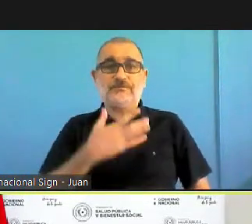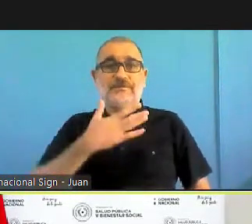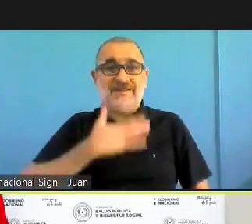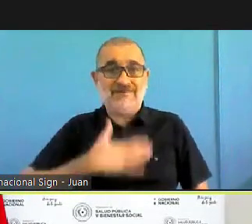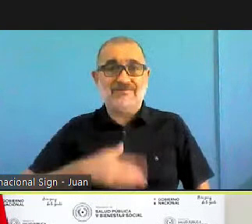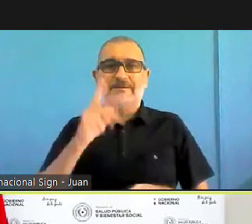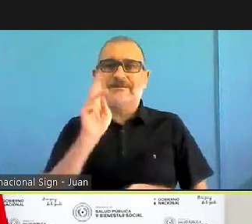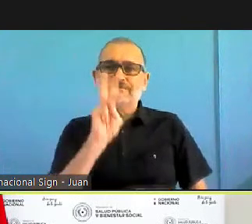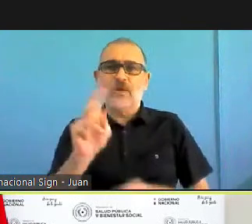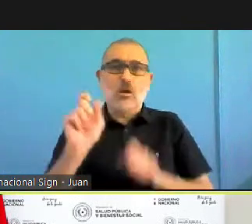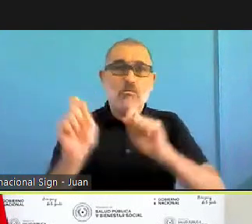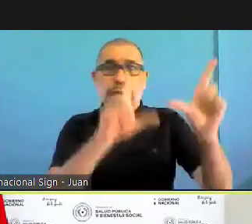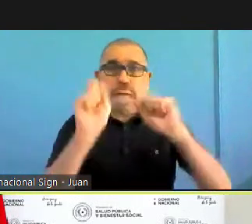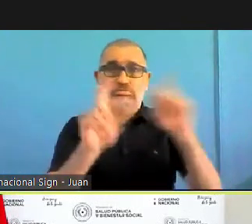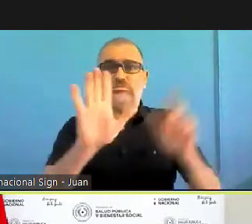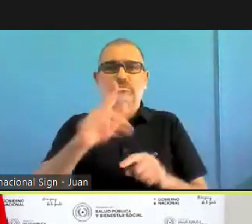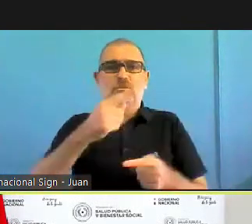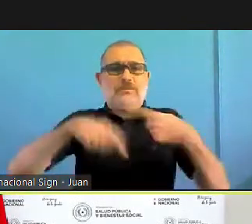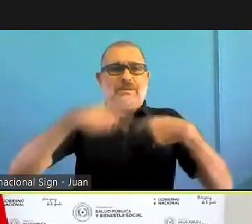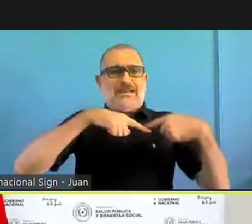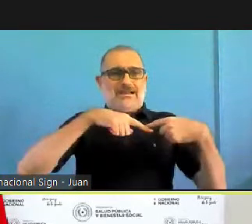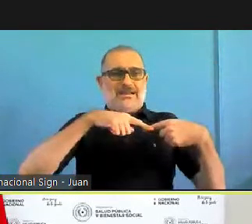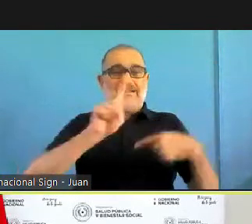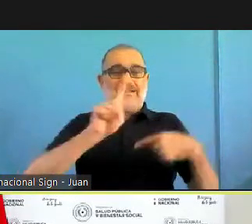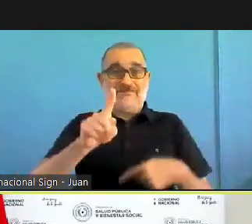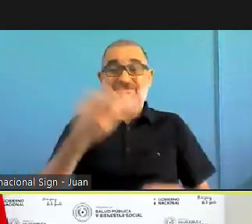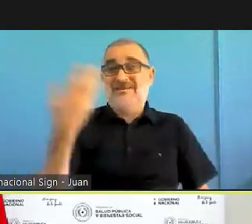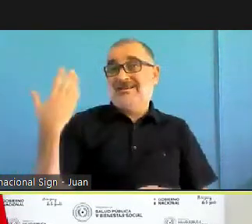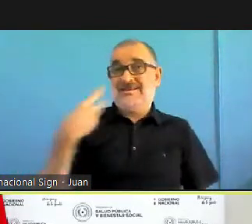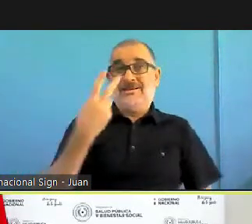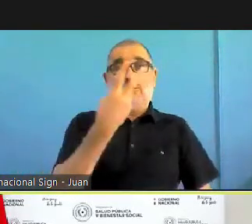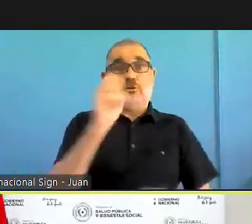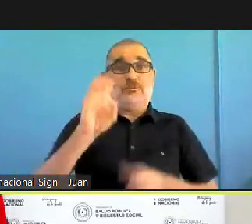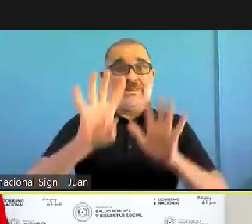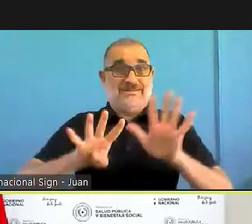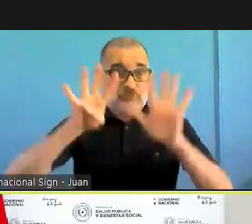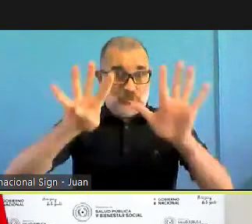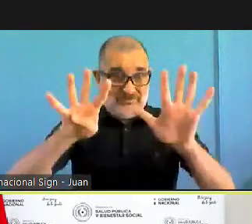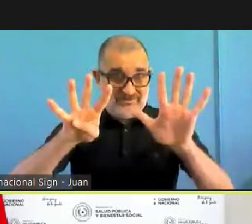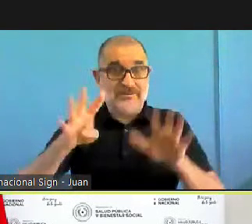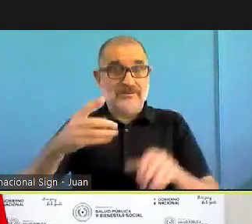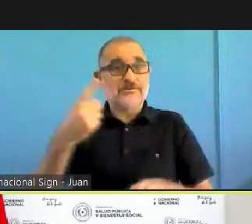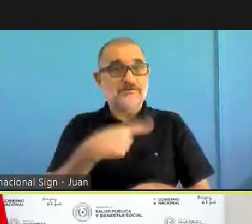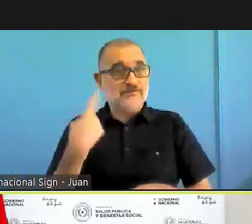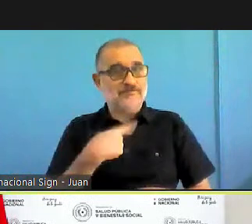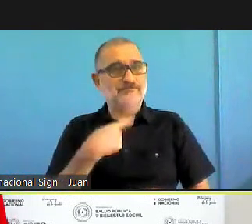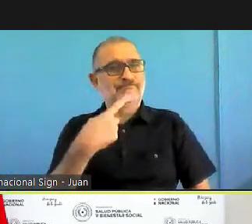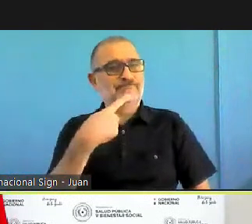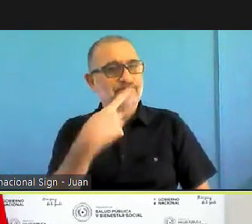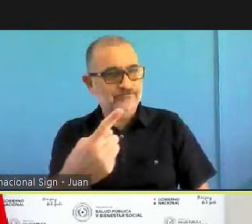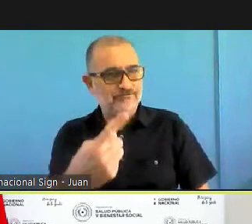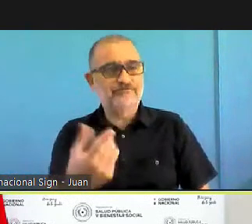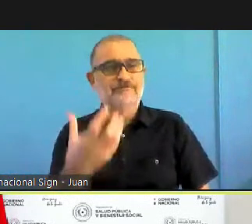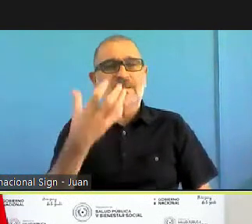Where we wanted to expand the program across the entire country